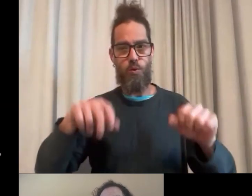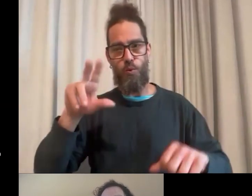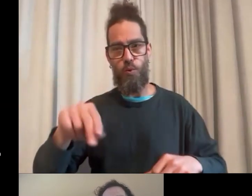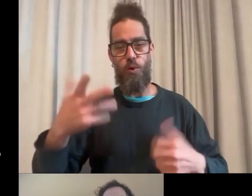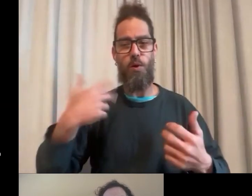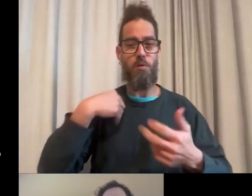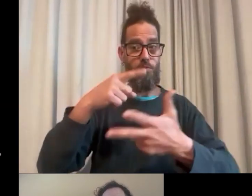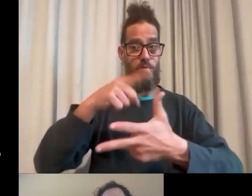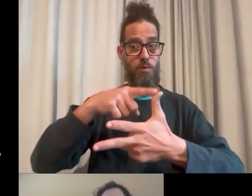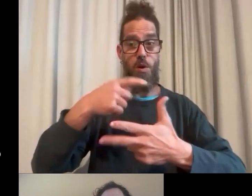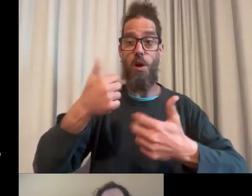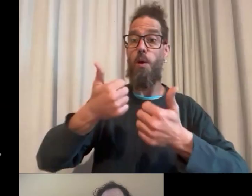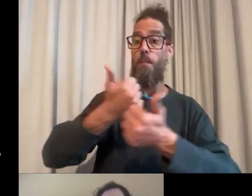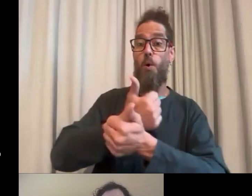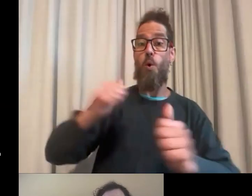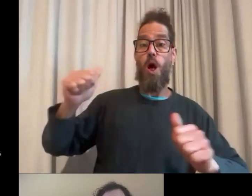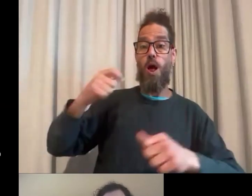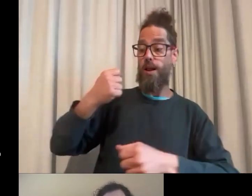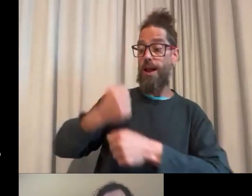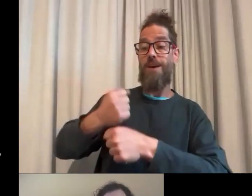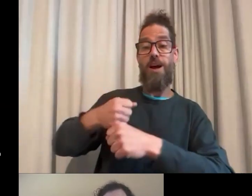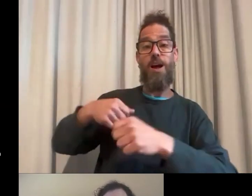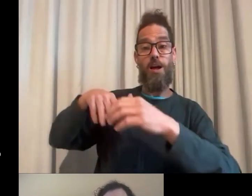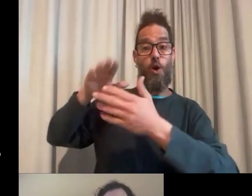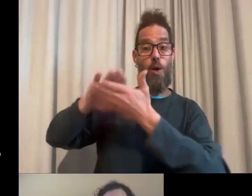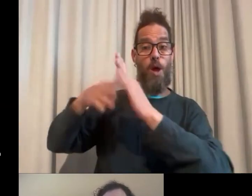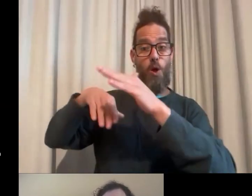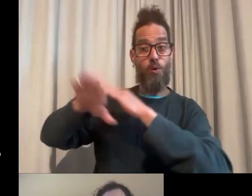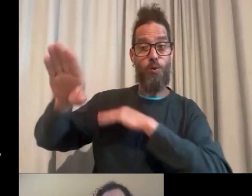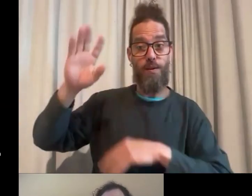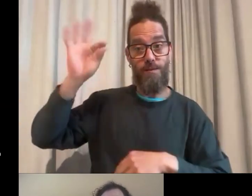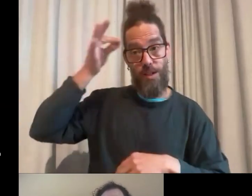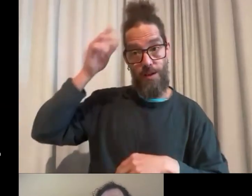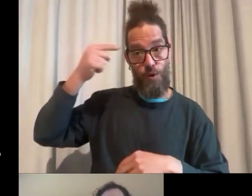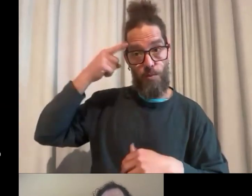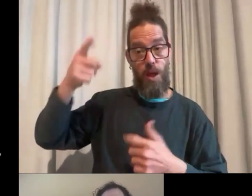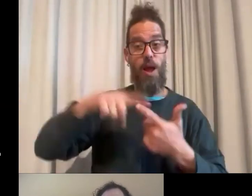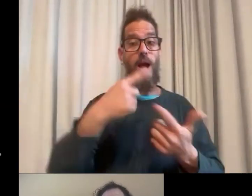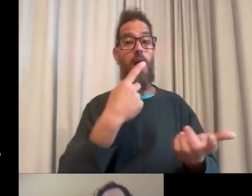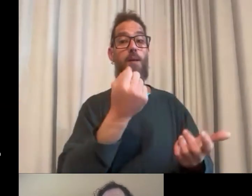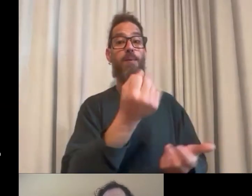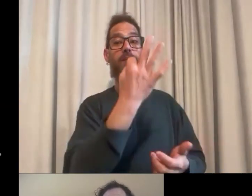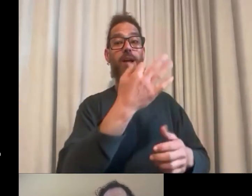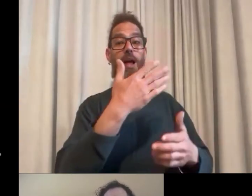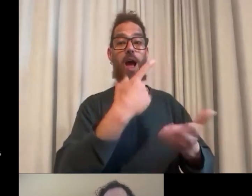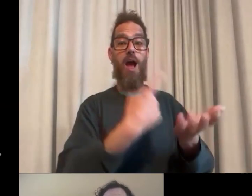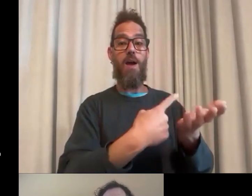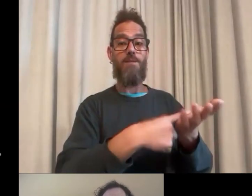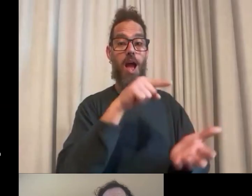of obligated organizations, all federal government entities. And then in the private sector, there